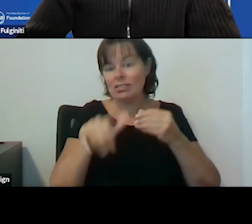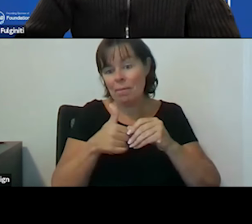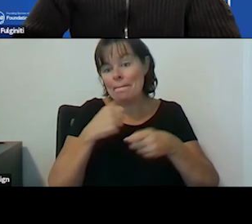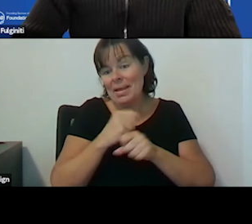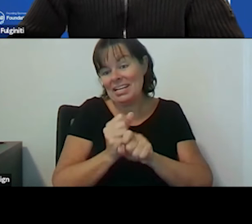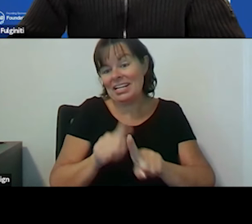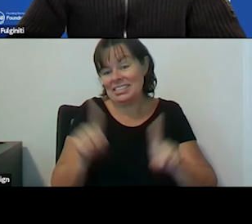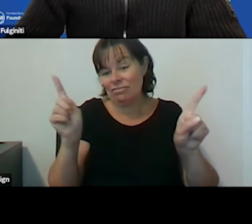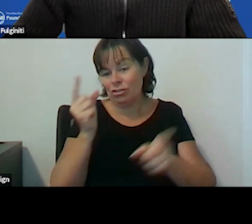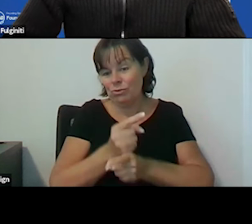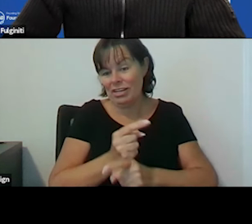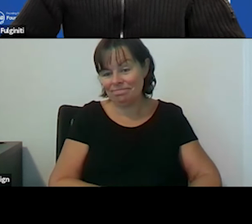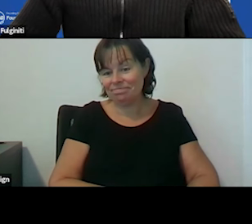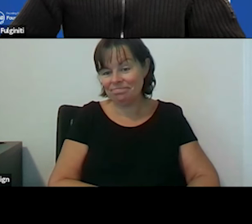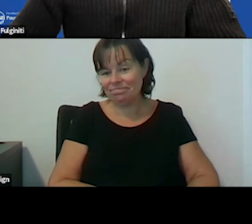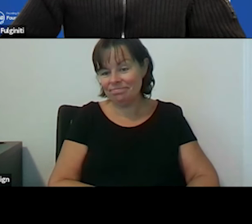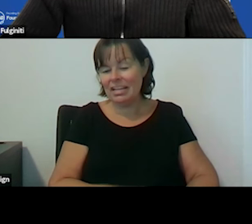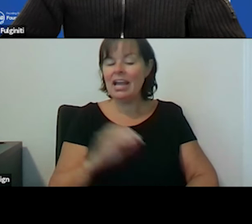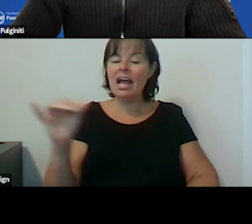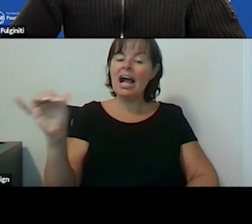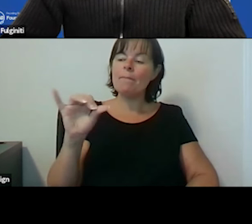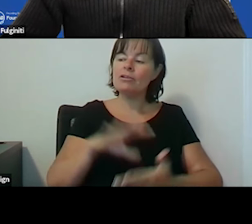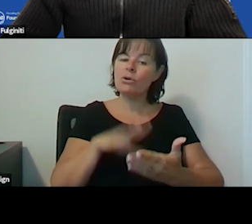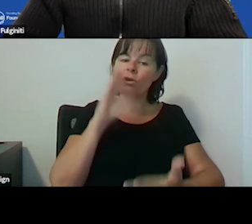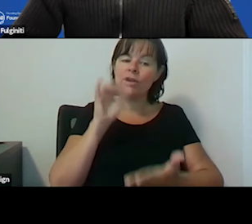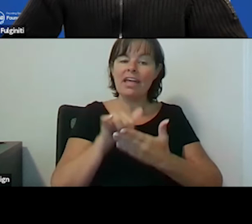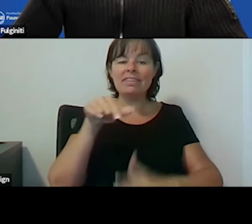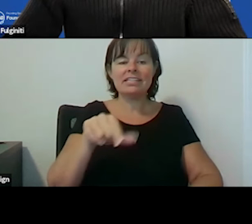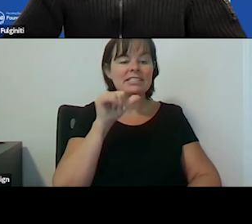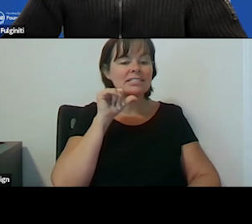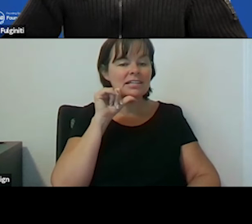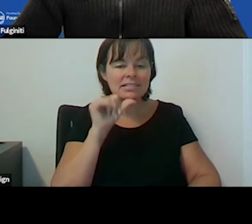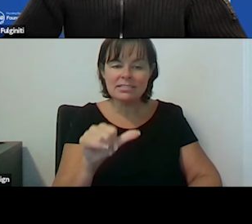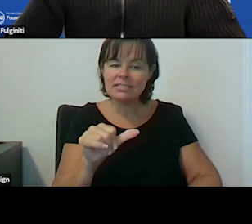I'm also learning like this is also not an edge case this is this is a lot of people out there